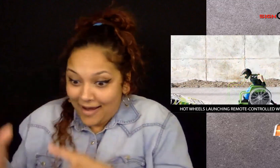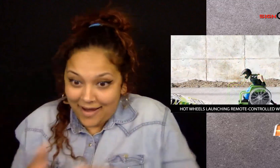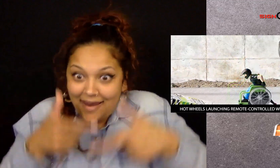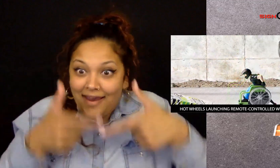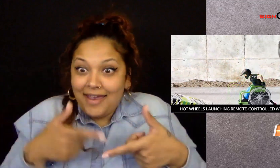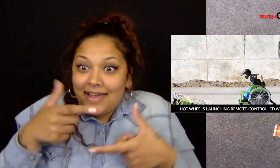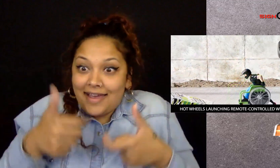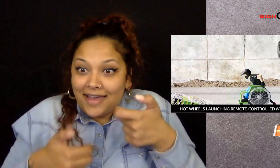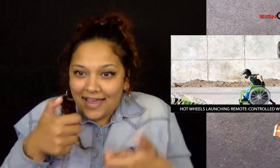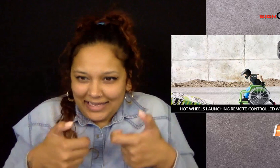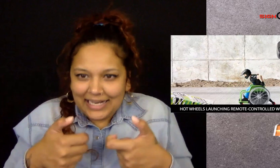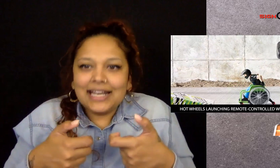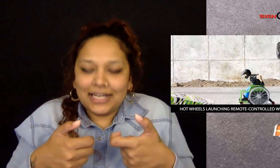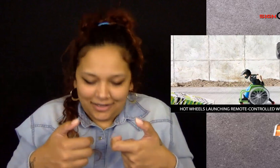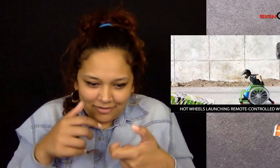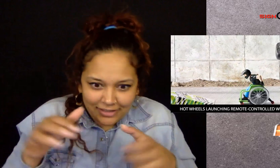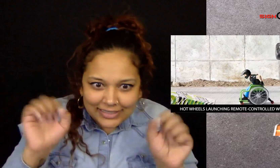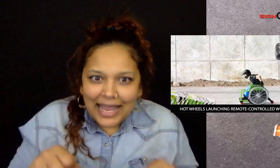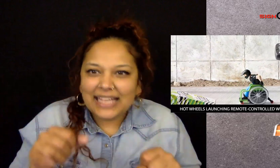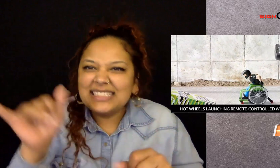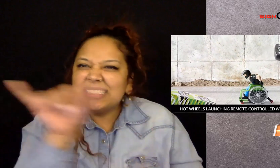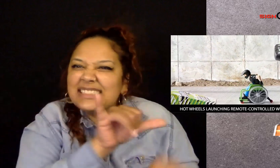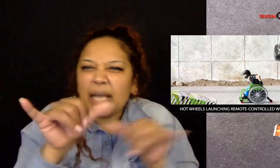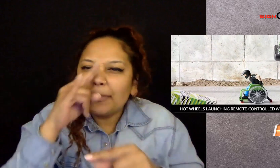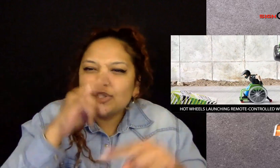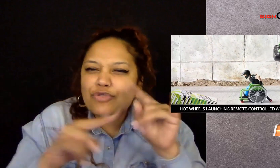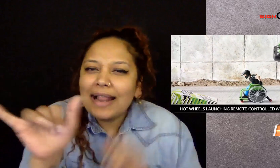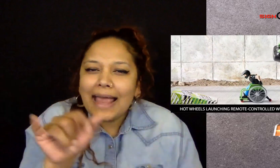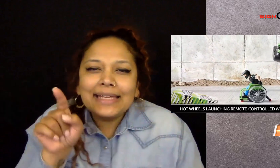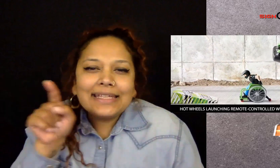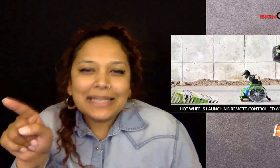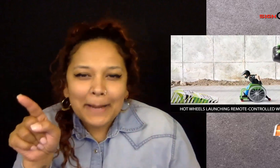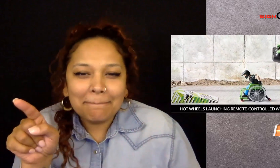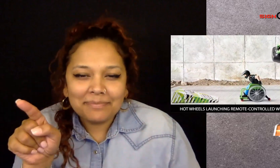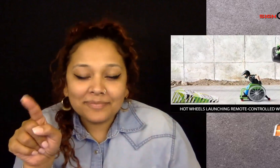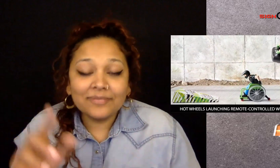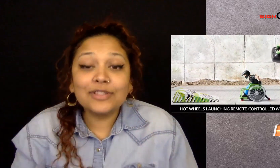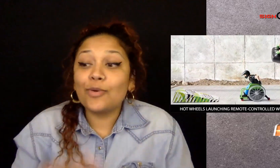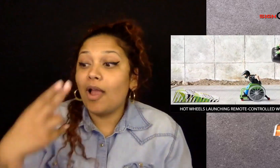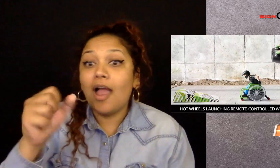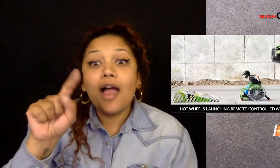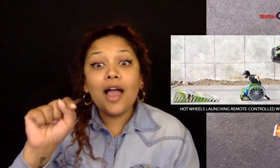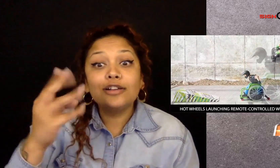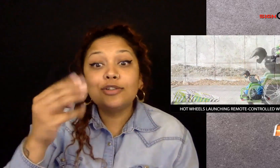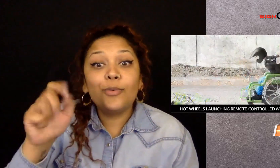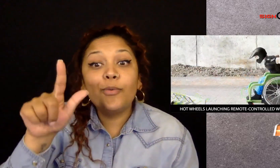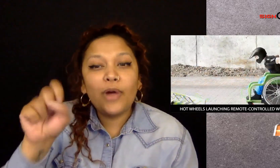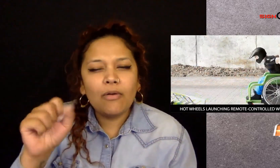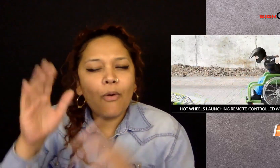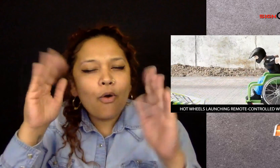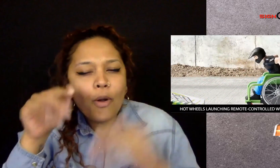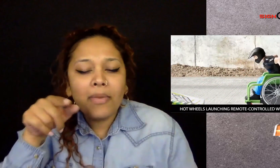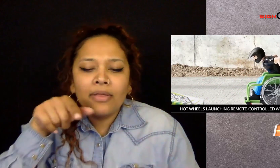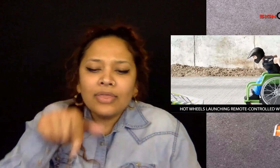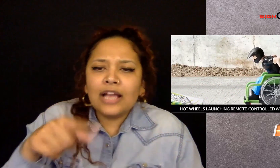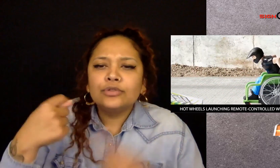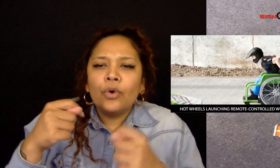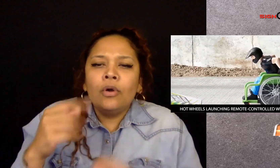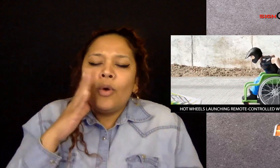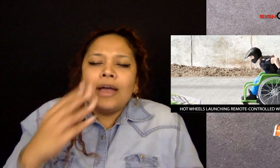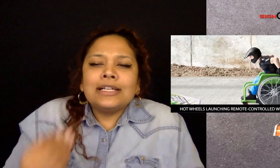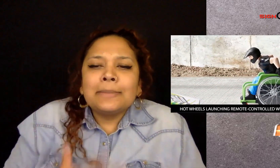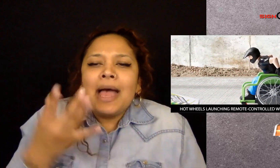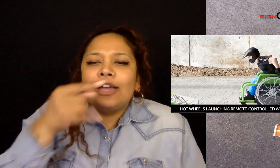control and a ramp that users can perform tricks like he does hot wheels hopes the toy